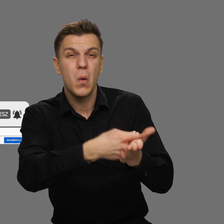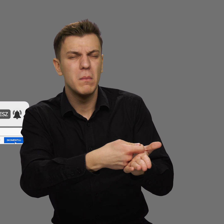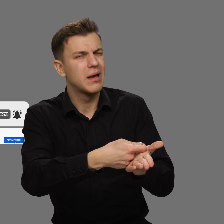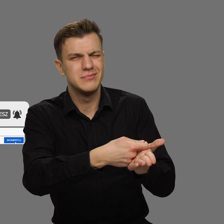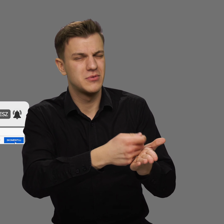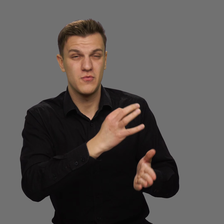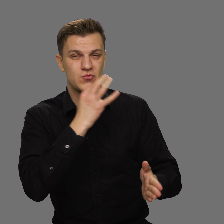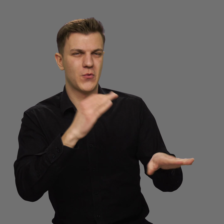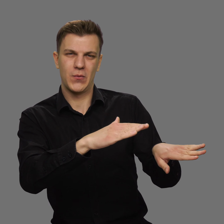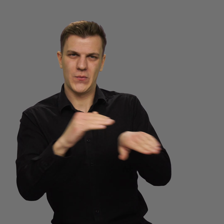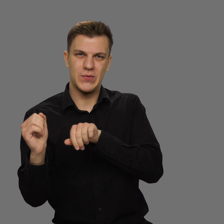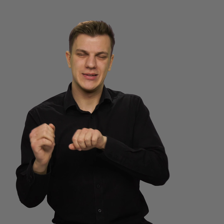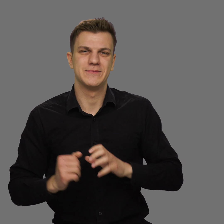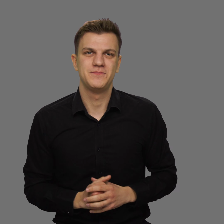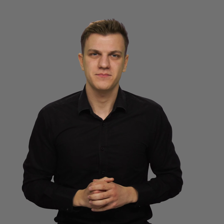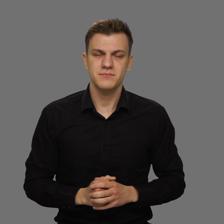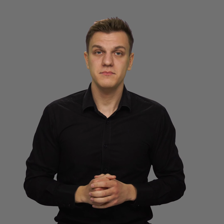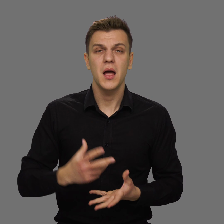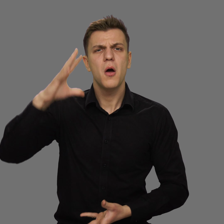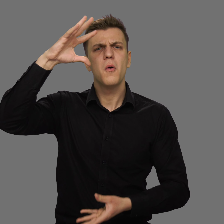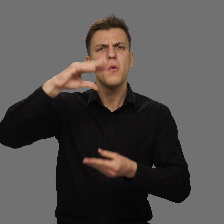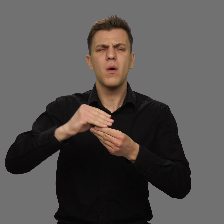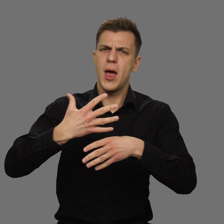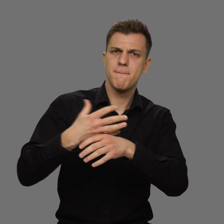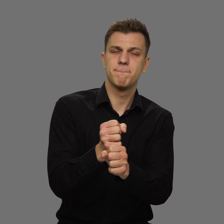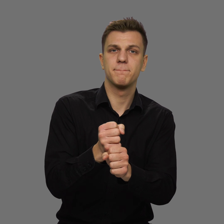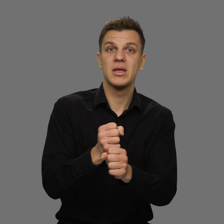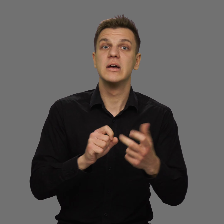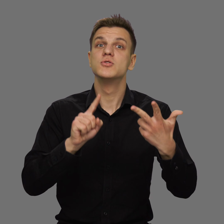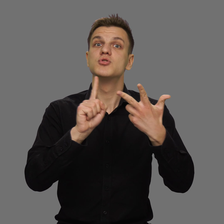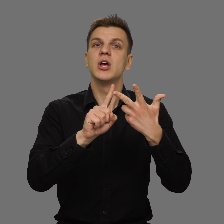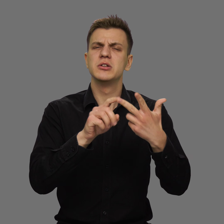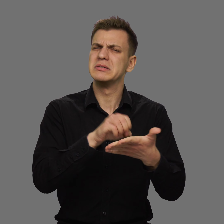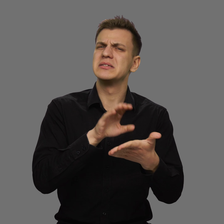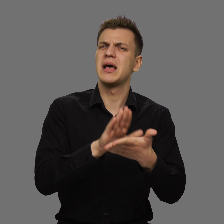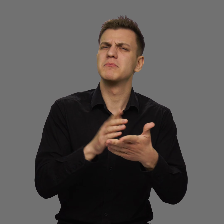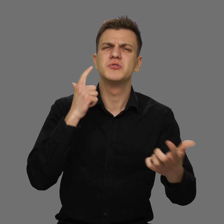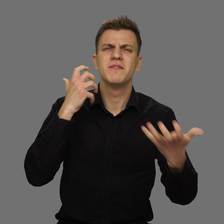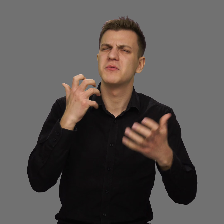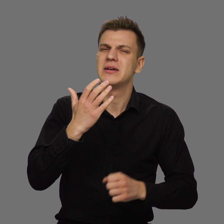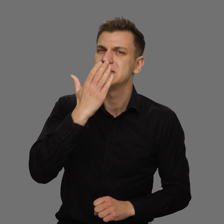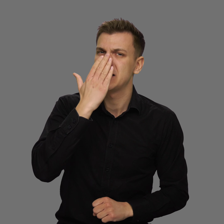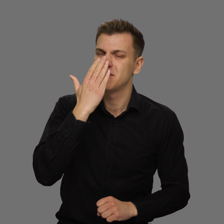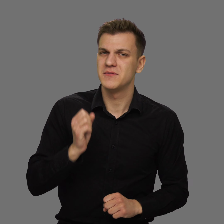do not buy this vehicle. In summary, in the third point we record information such as: